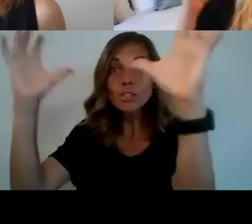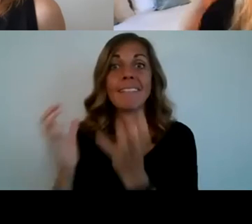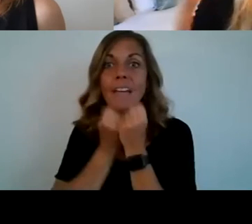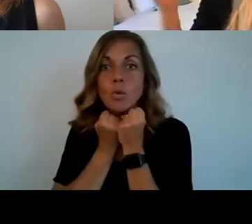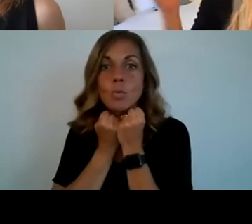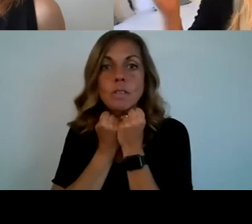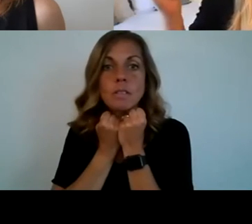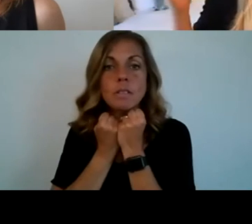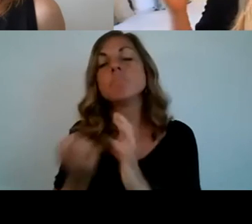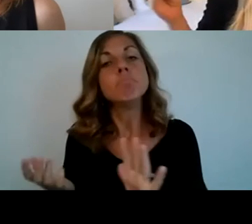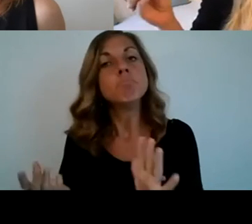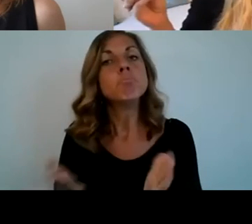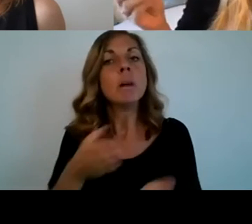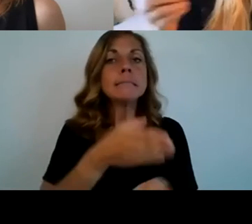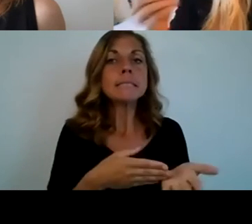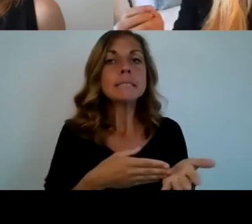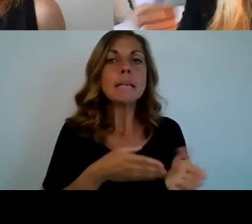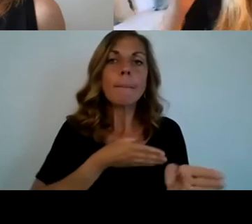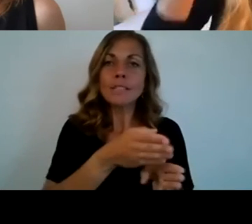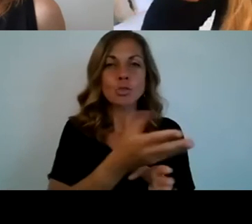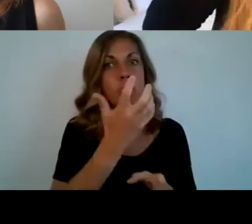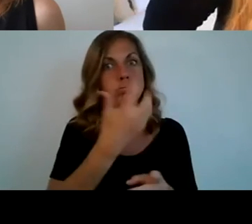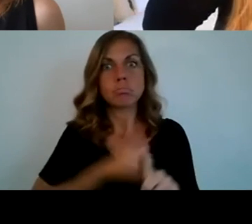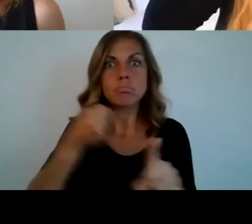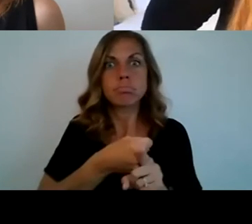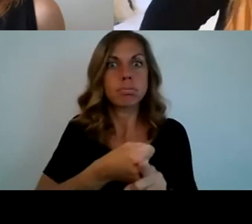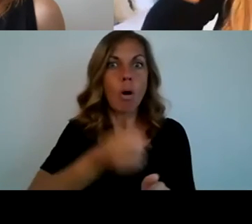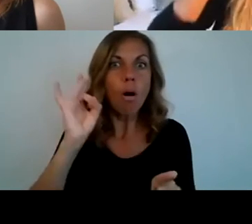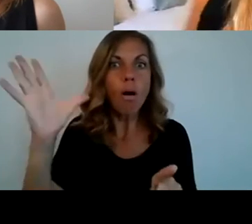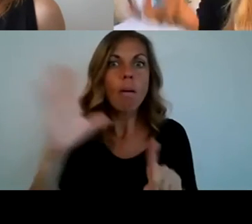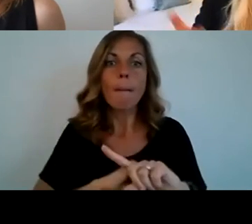by the sheer nature of their business got hit really hard. But the ones that are pulling